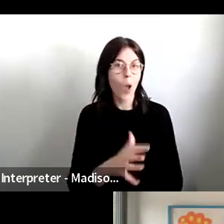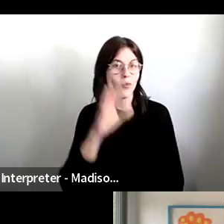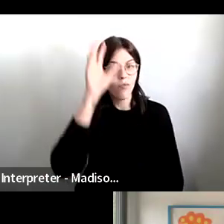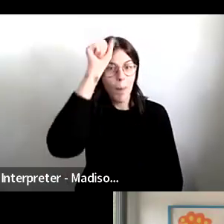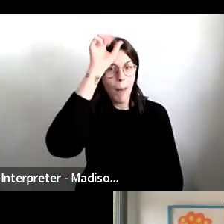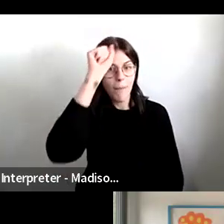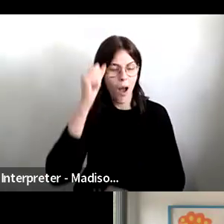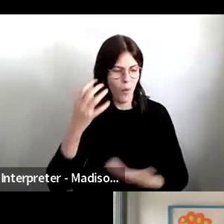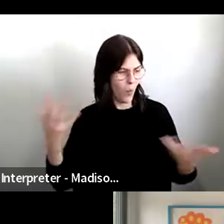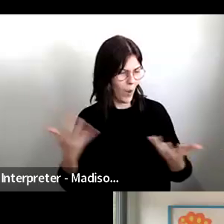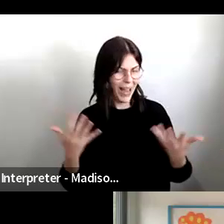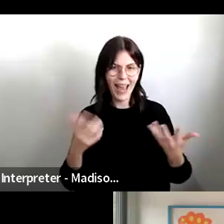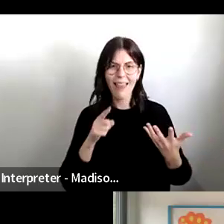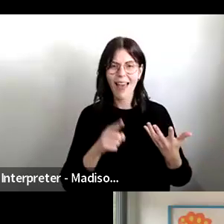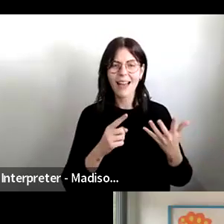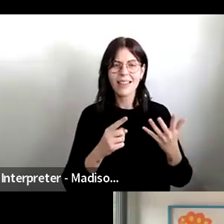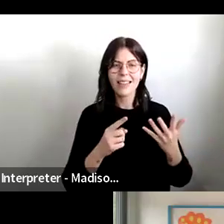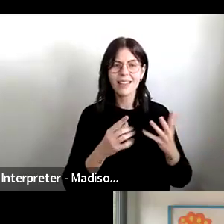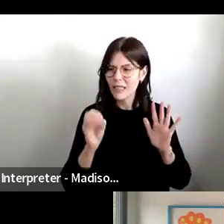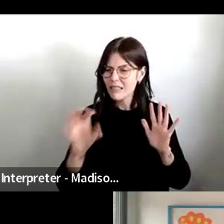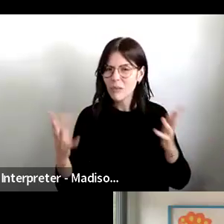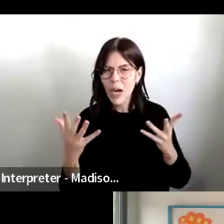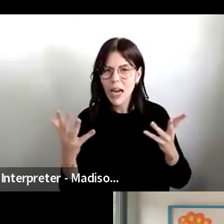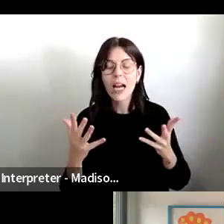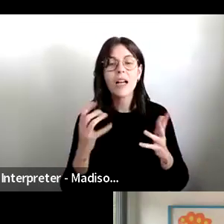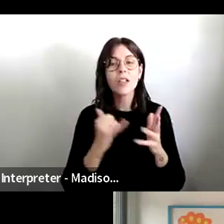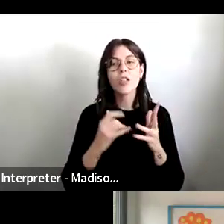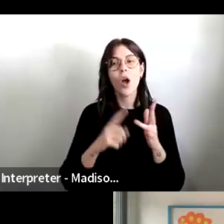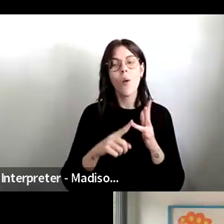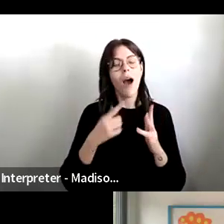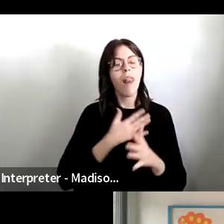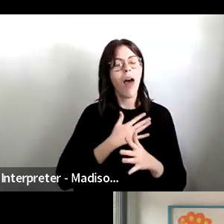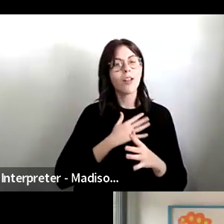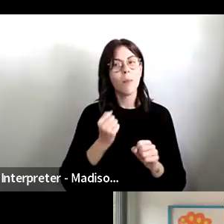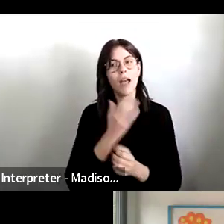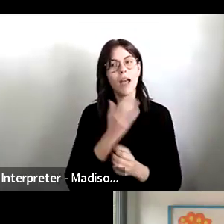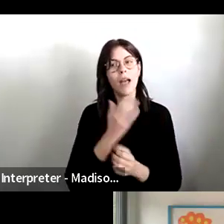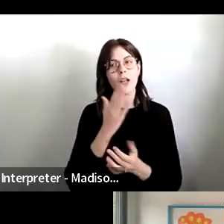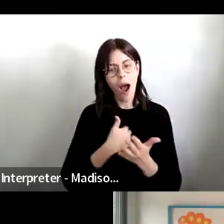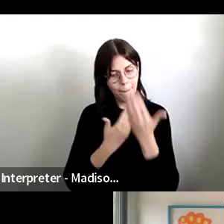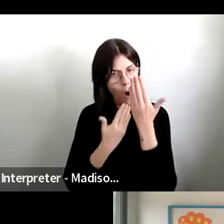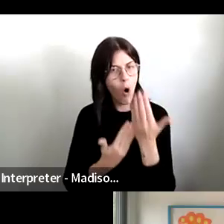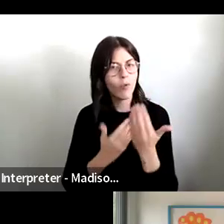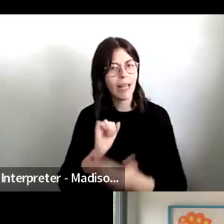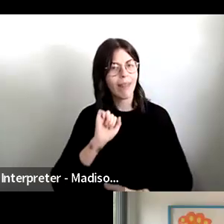where the that piece of copy was, so I really like making sure I'm honouring their words exactly.